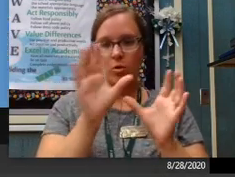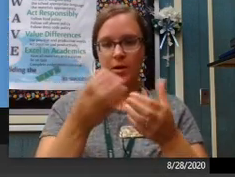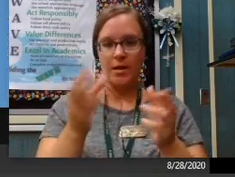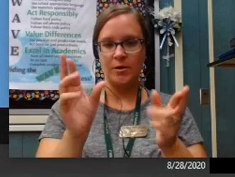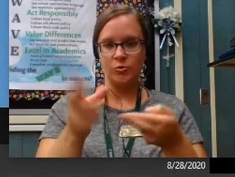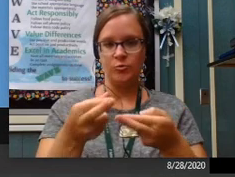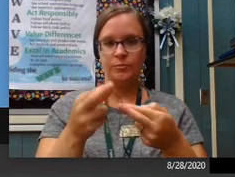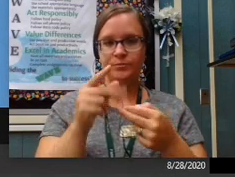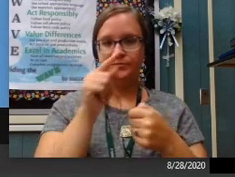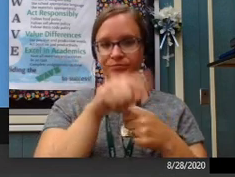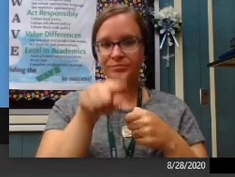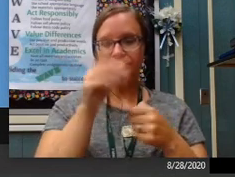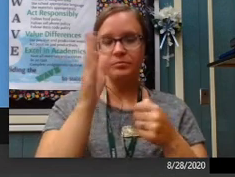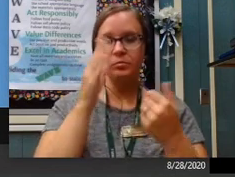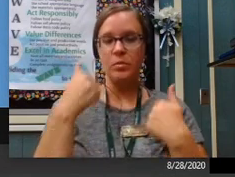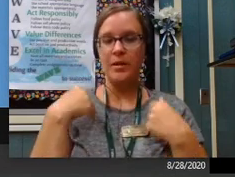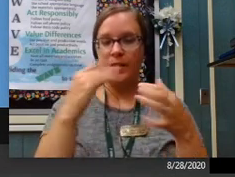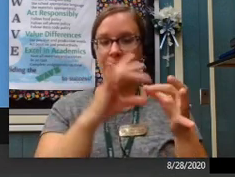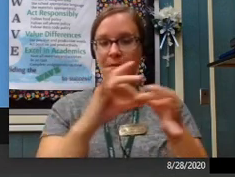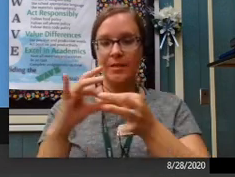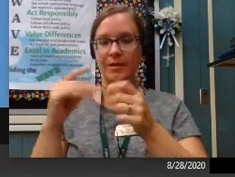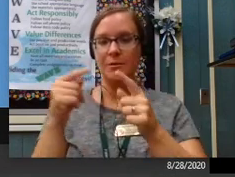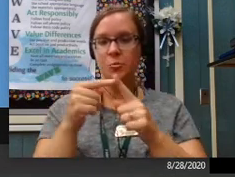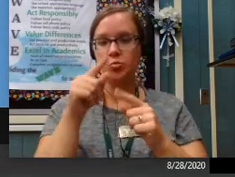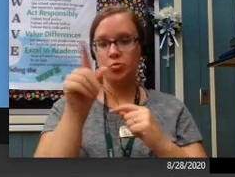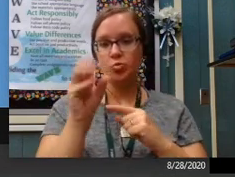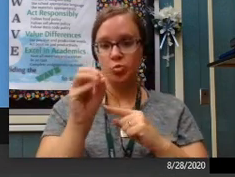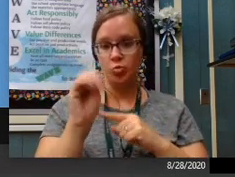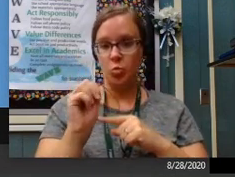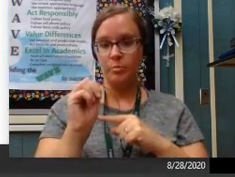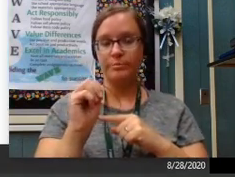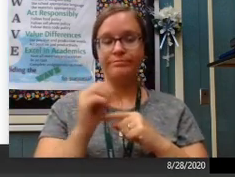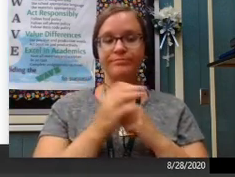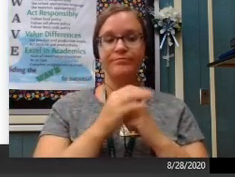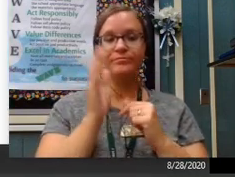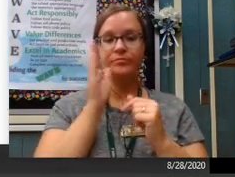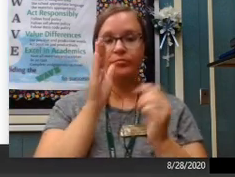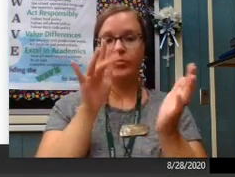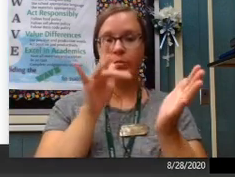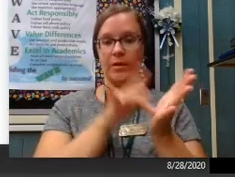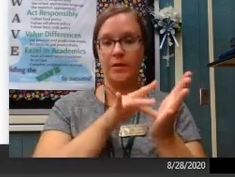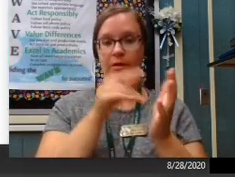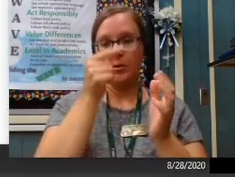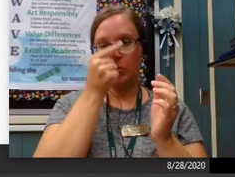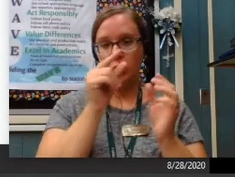These classrooms will have links to your Zoom sessions. You will click Google Classroom.